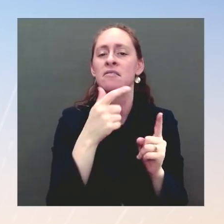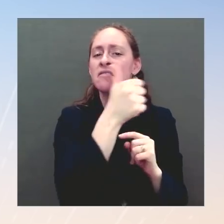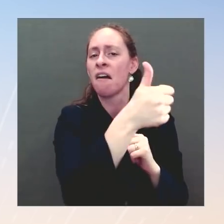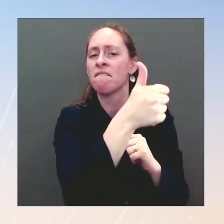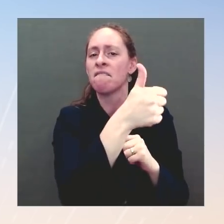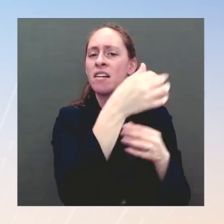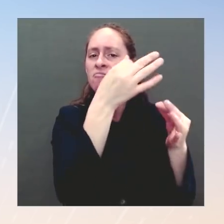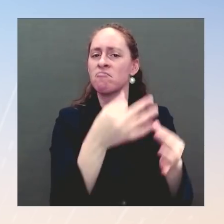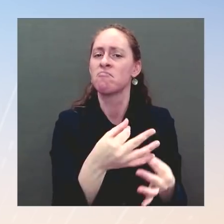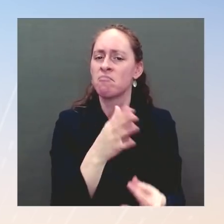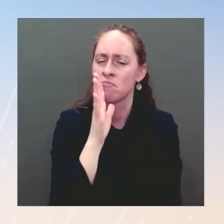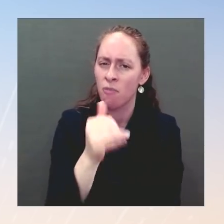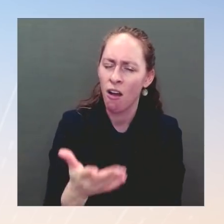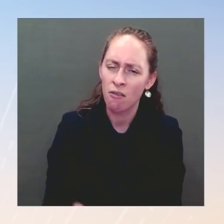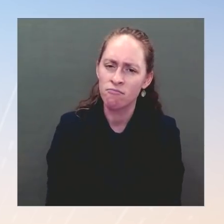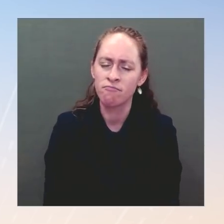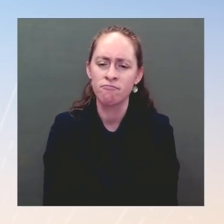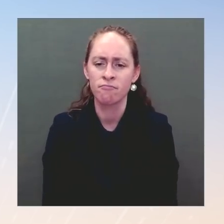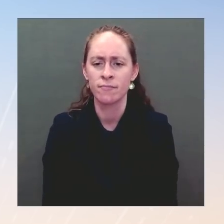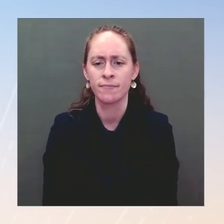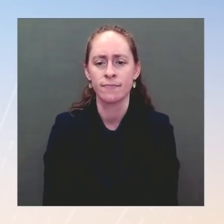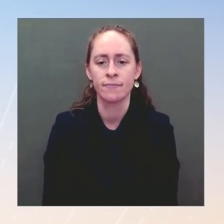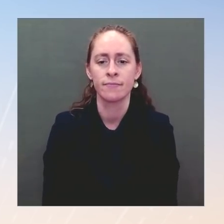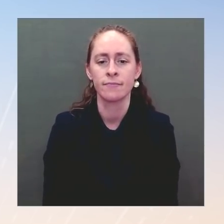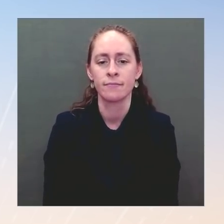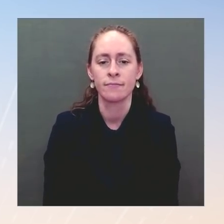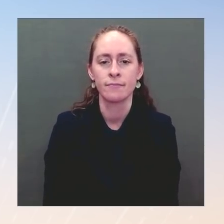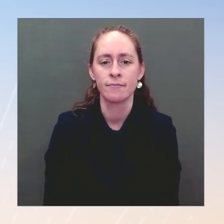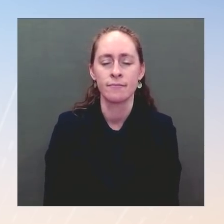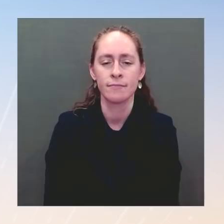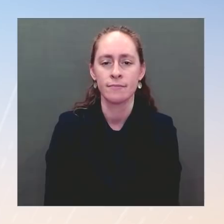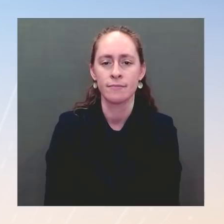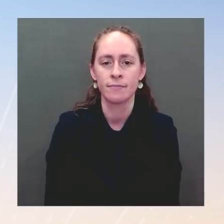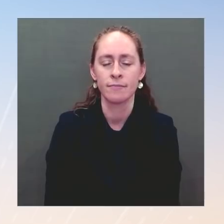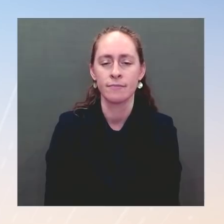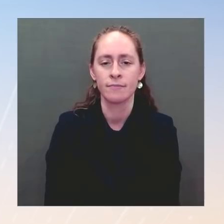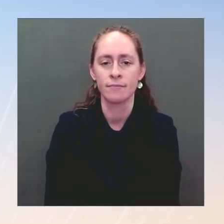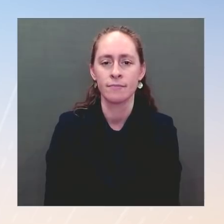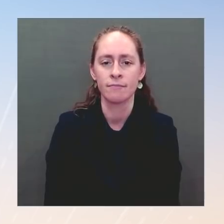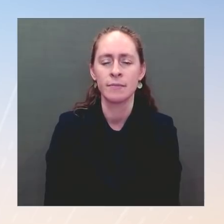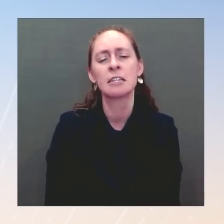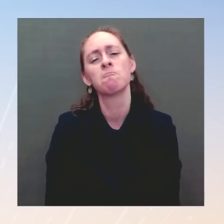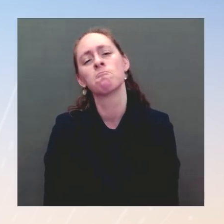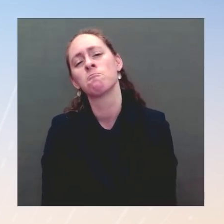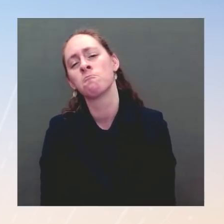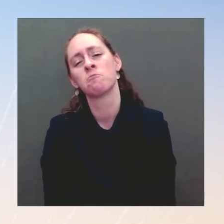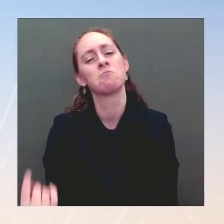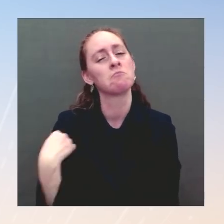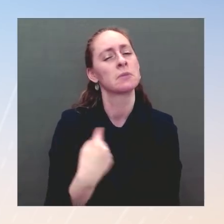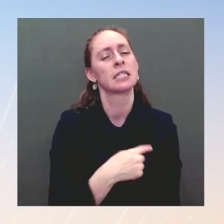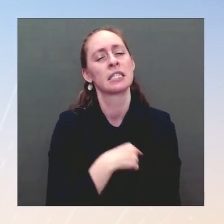which is a very important component here. And we made the assessment -- others can have different assessments -- that this would be the way to achieve the outcome